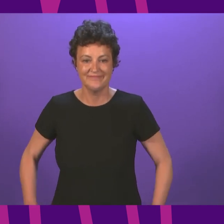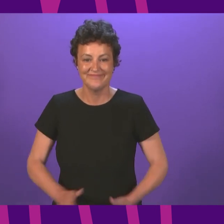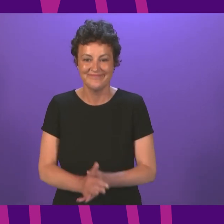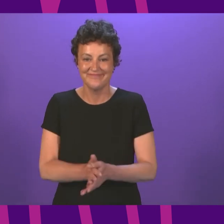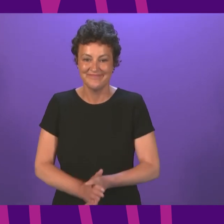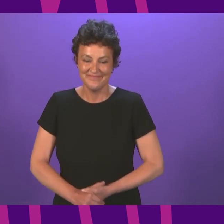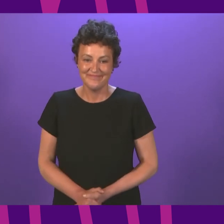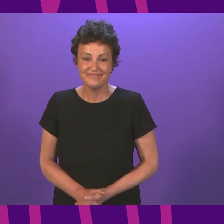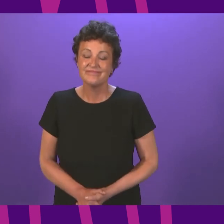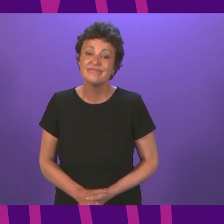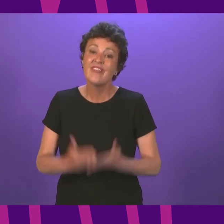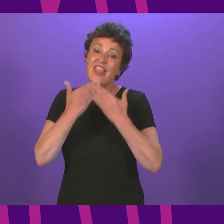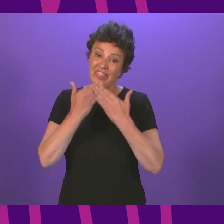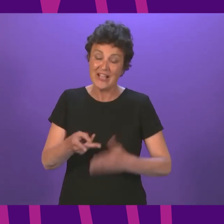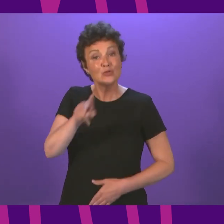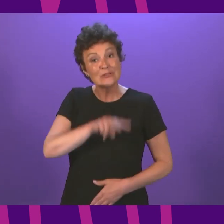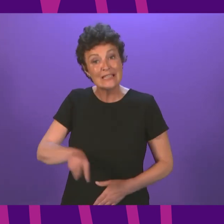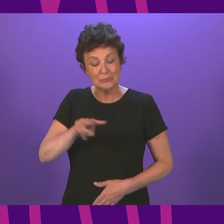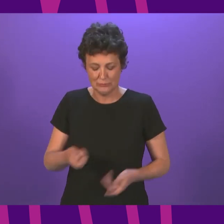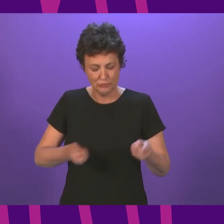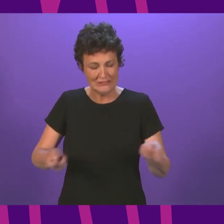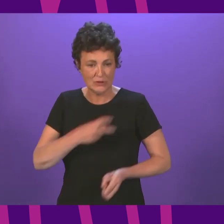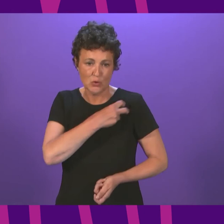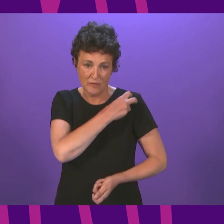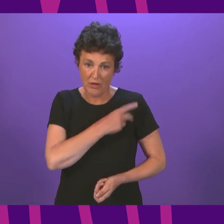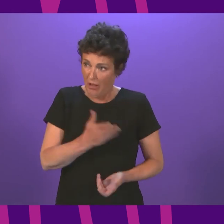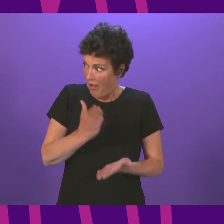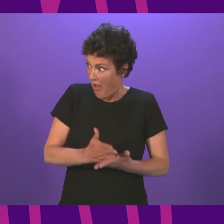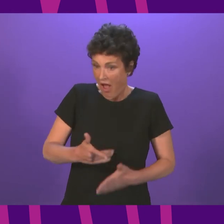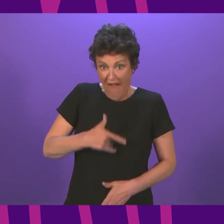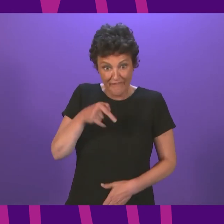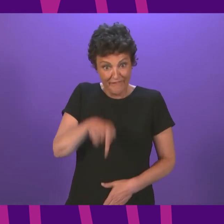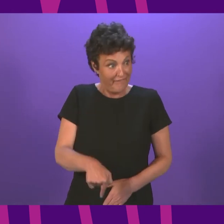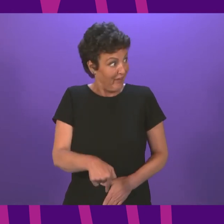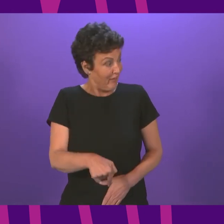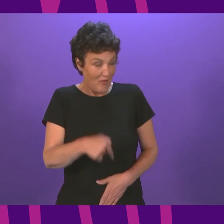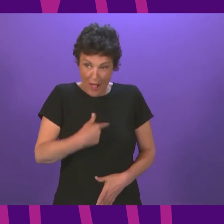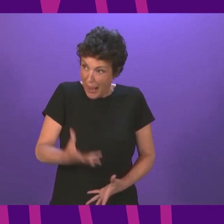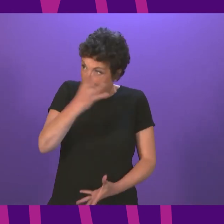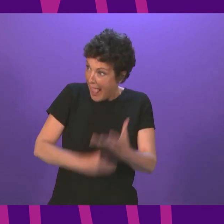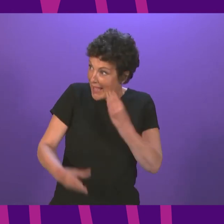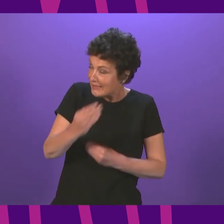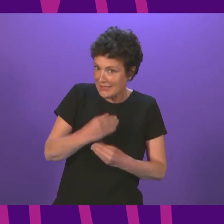homes to deliver the best standard of care possible. Like others in the chamber, I regret that the scope of the bill could not be widened